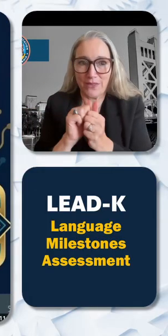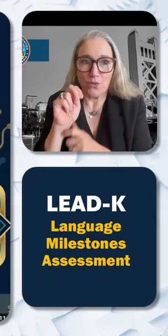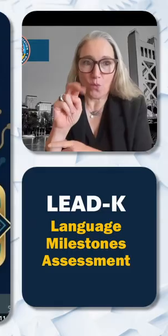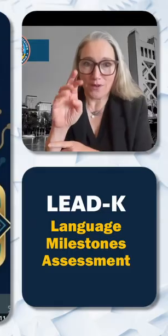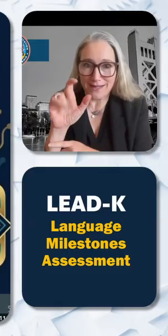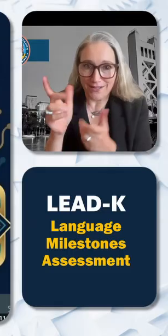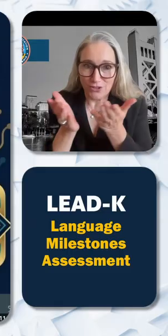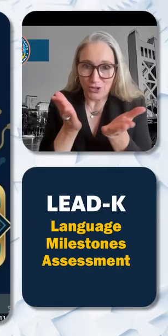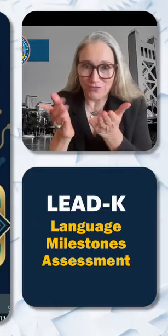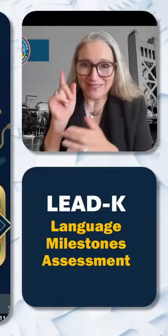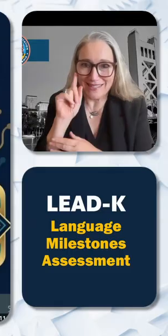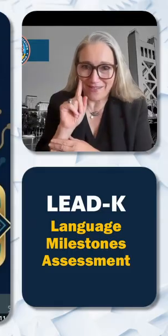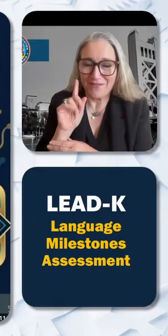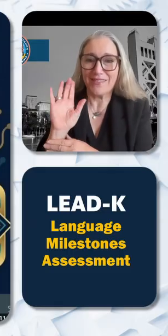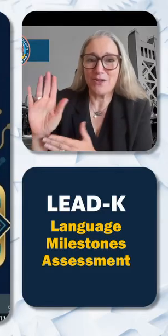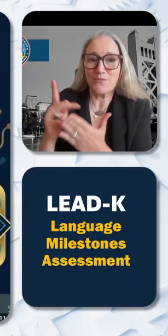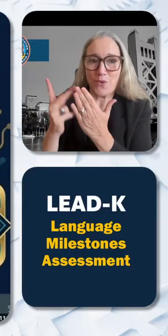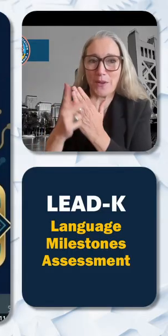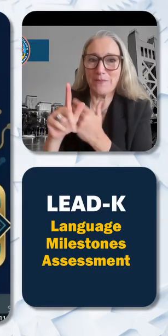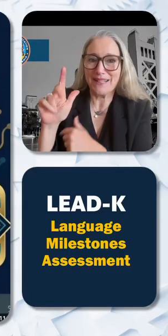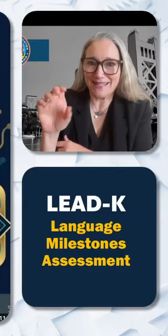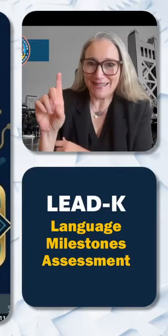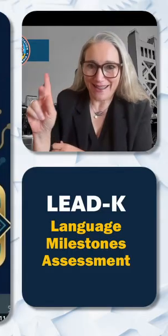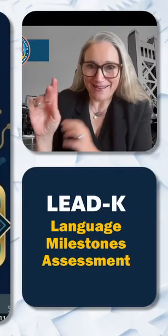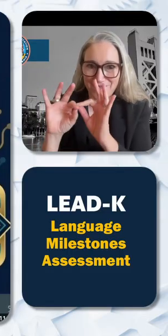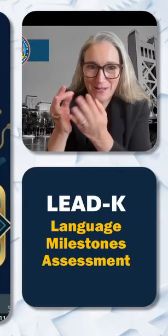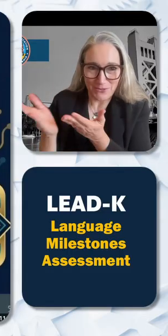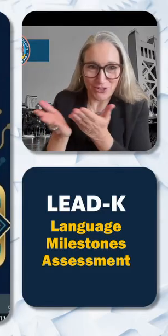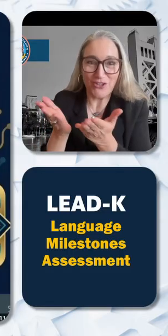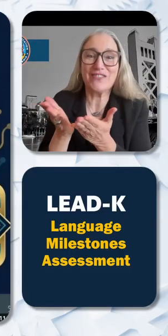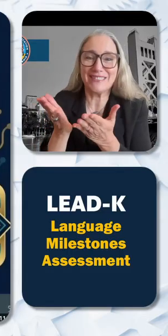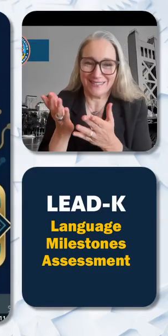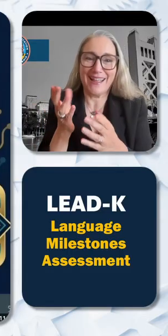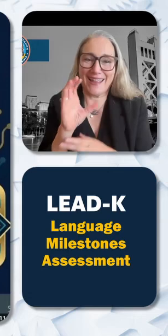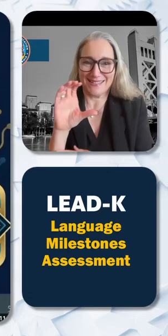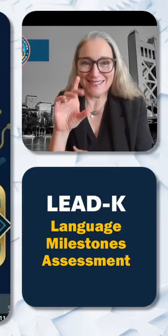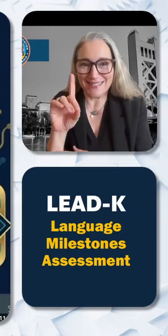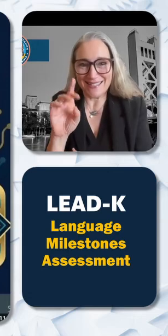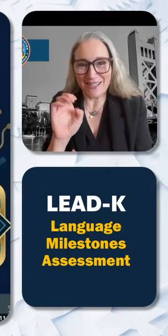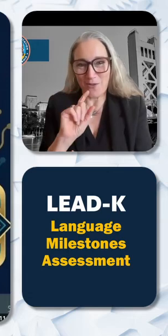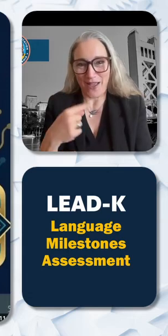Access Program, in partnership with NorCal Services for the Deaf and Hard of Hearing, and